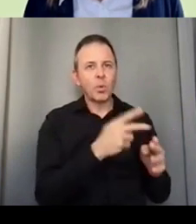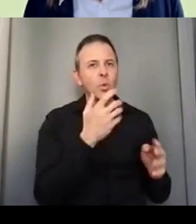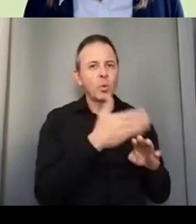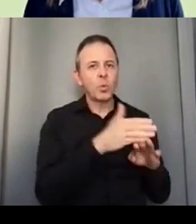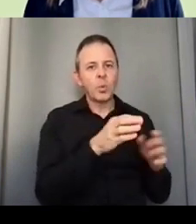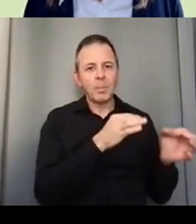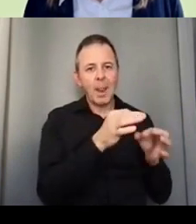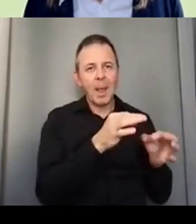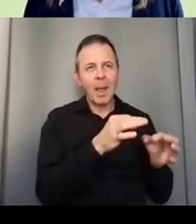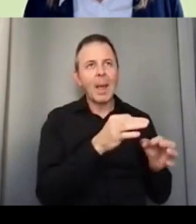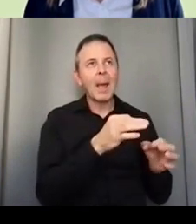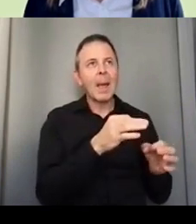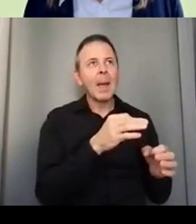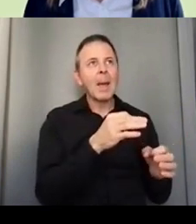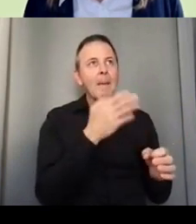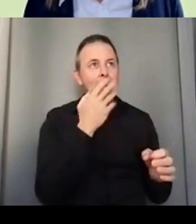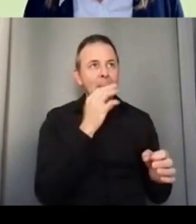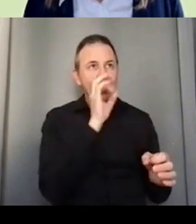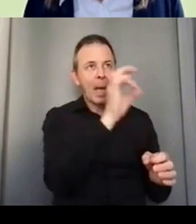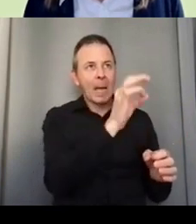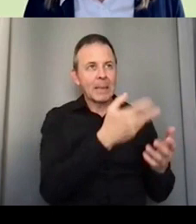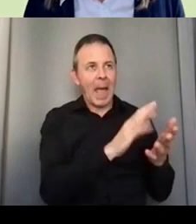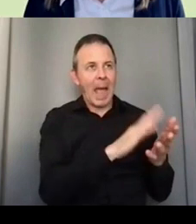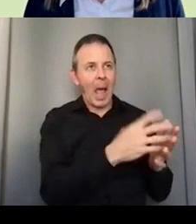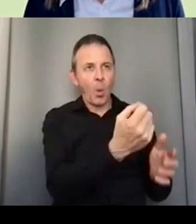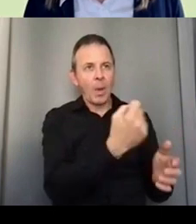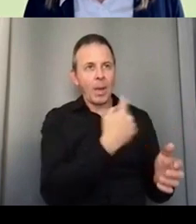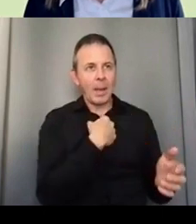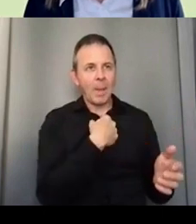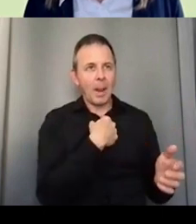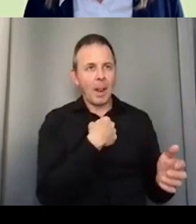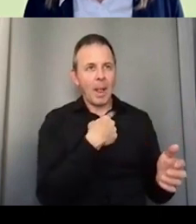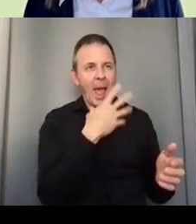will be sent to you because they some are occurring now with links inside them